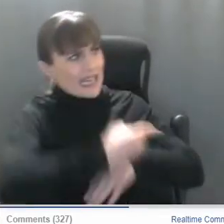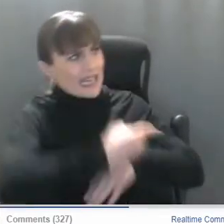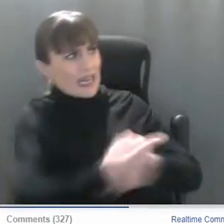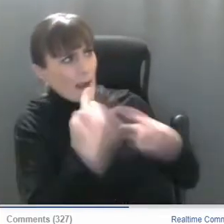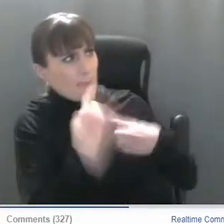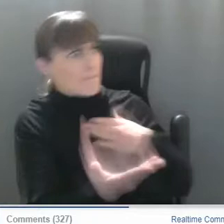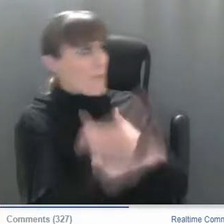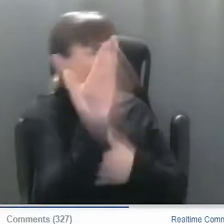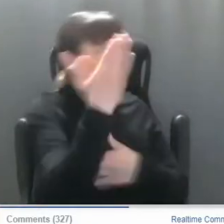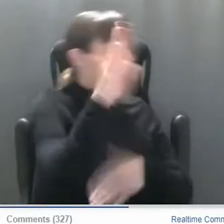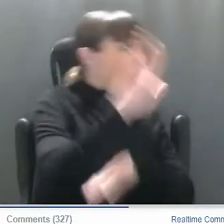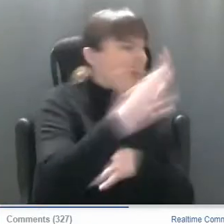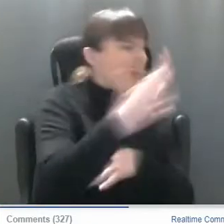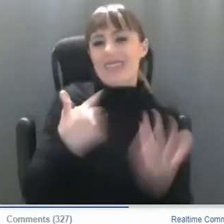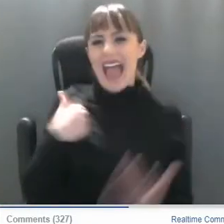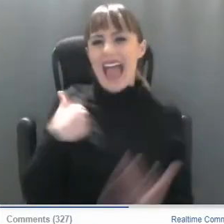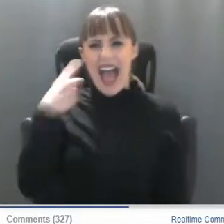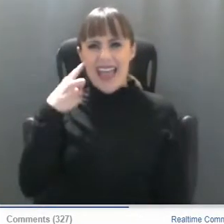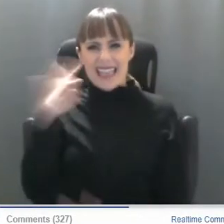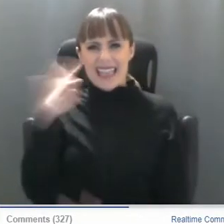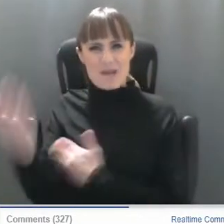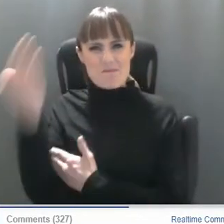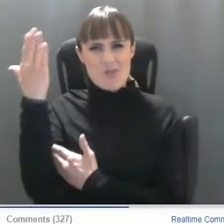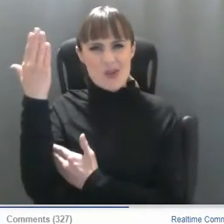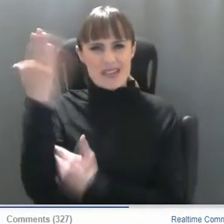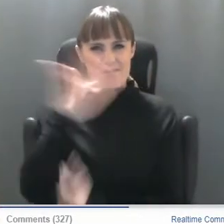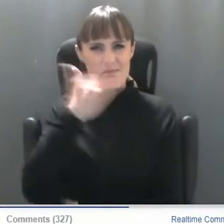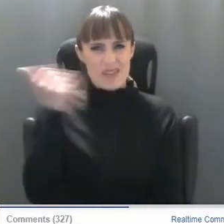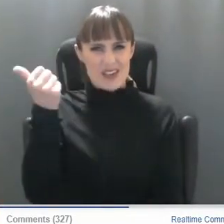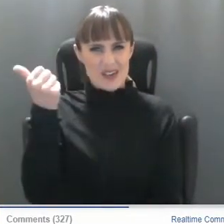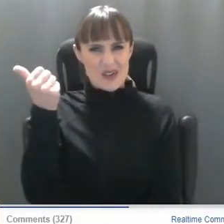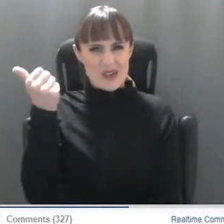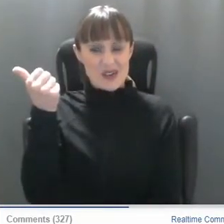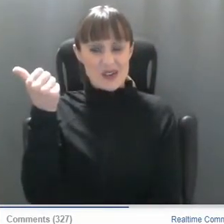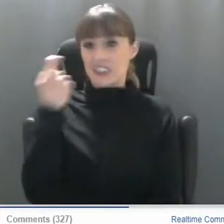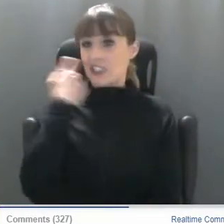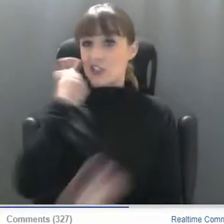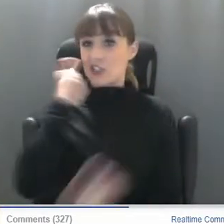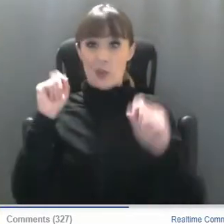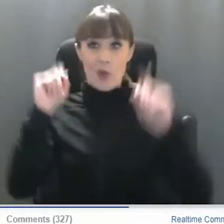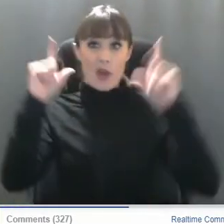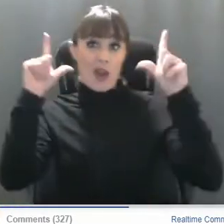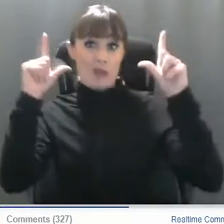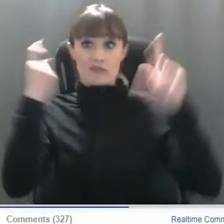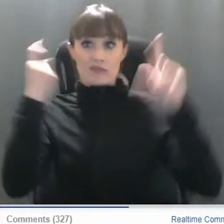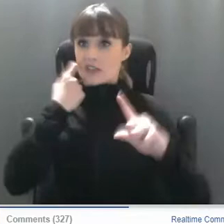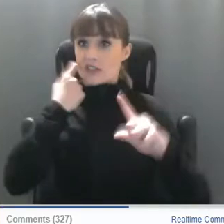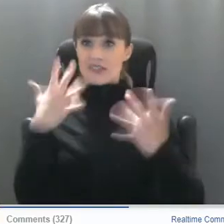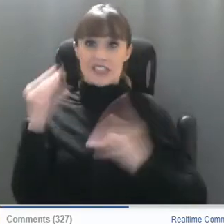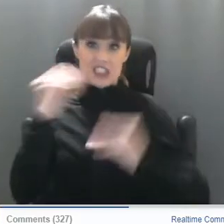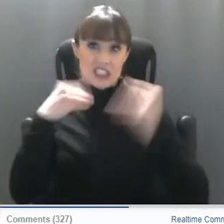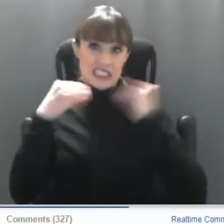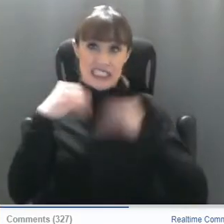breakfast. So it'd be 9 o'clock- we open at 9 right now. Tickets are not discounted right now, Kimberley. We've been closed since